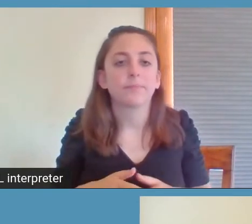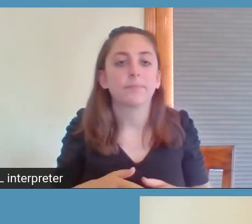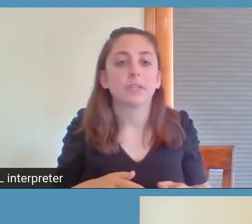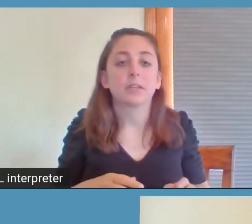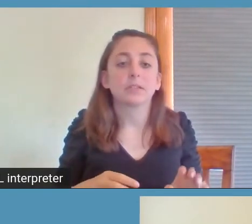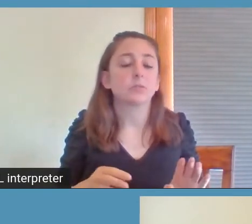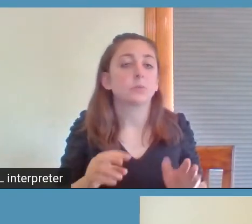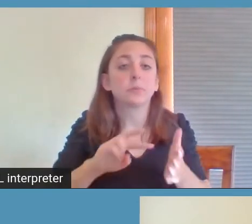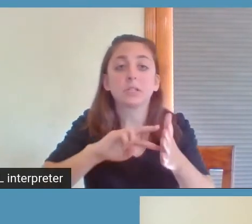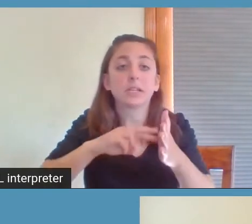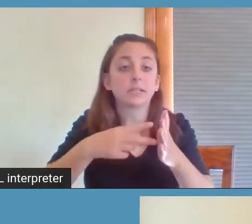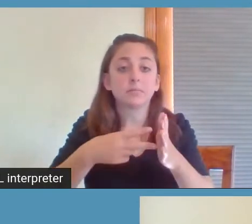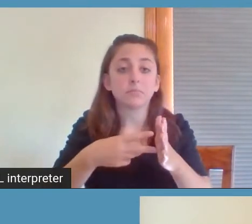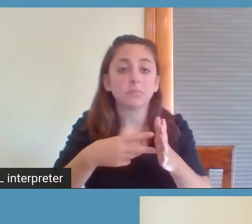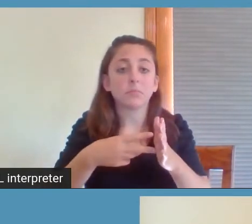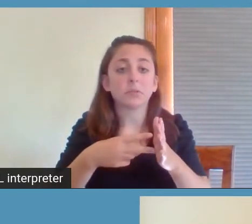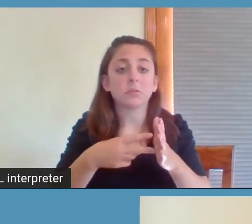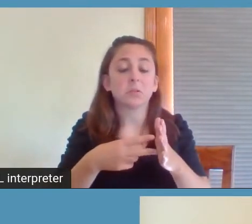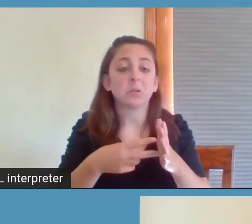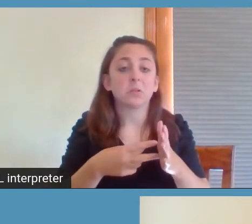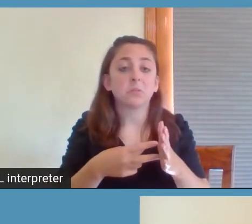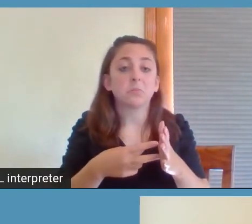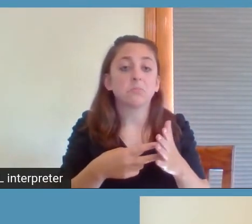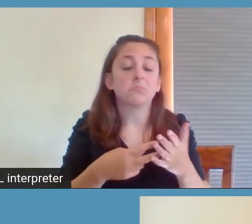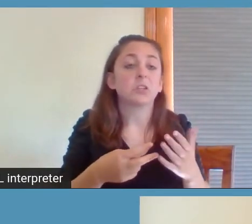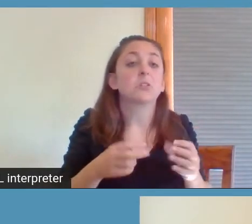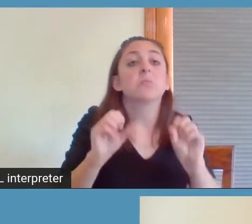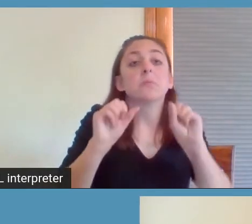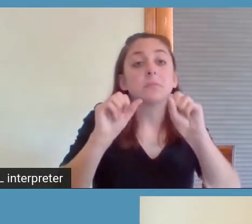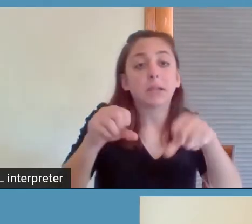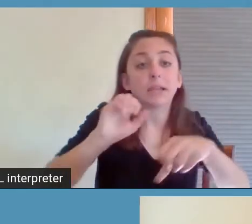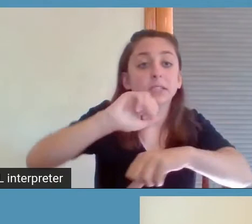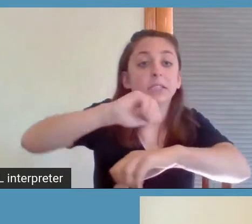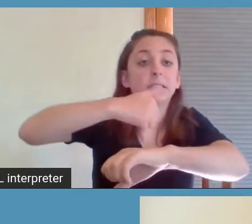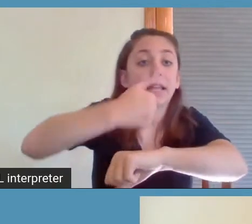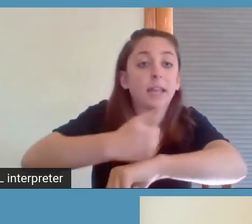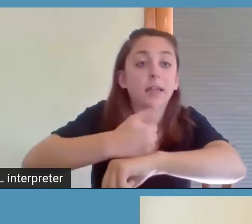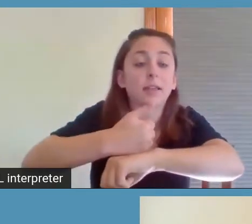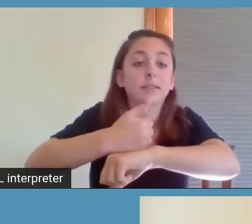you couldn't set up a virtual reality gallery i didn't talk about that much i talked about